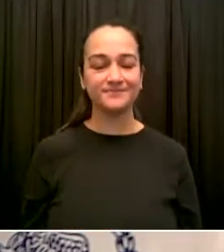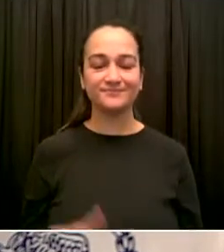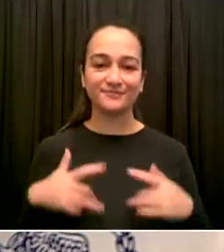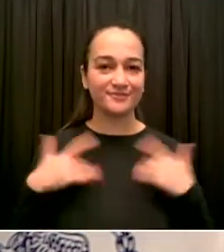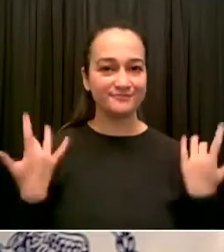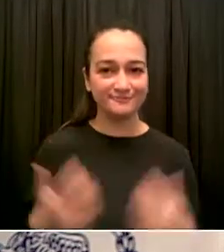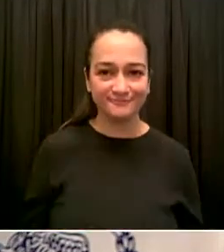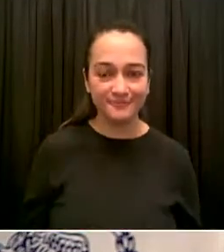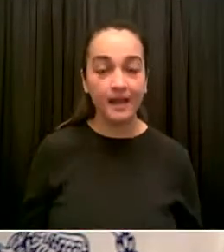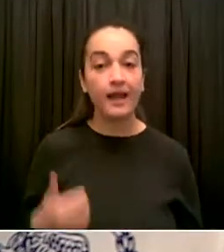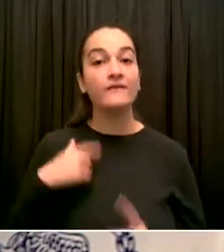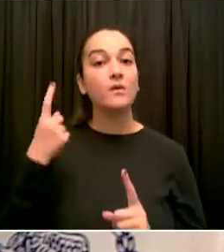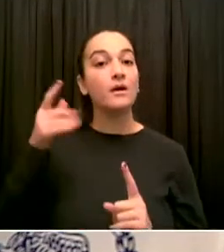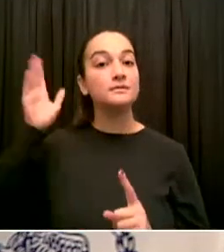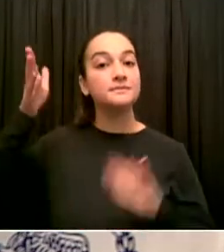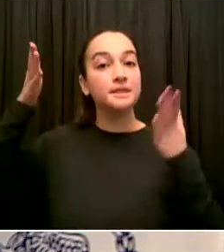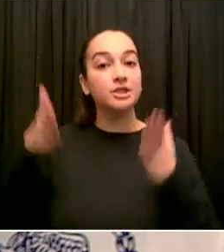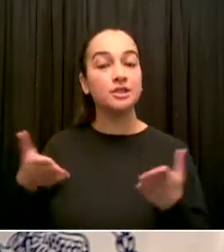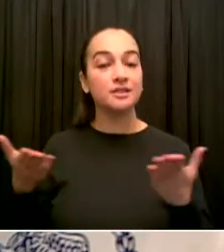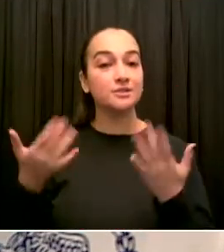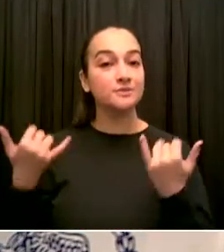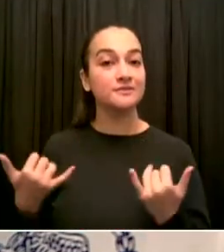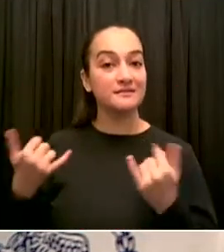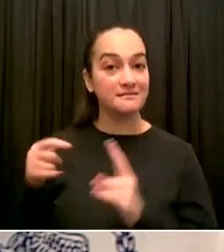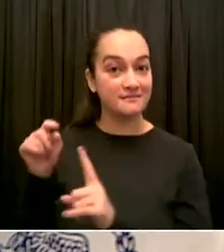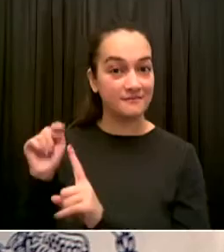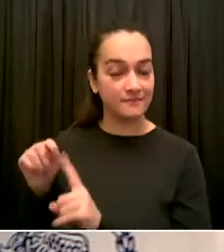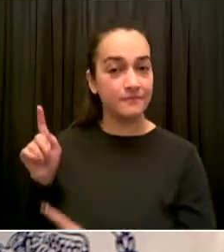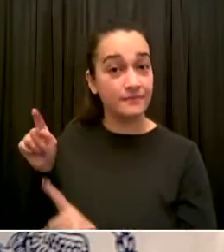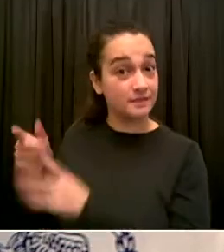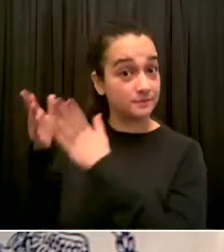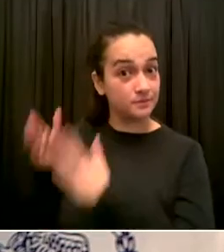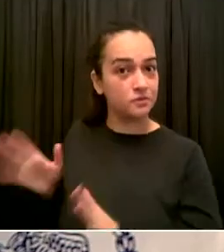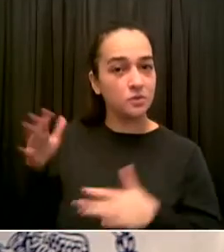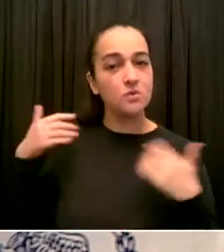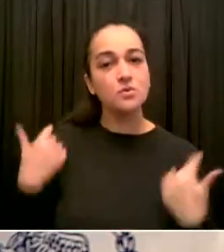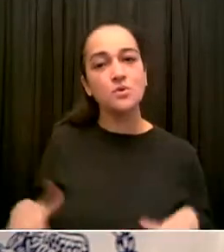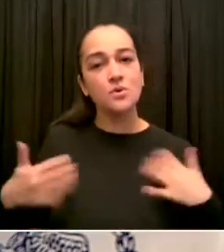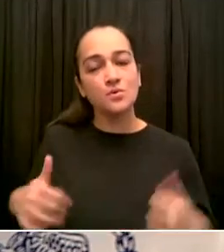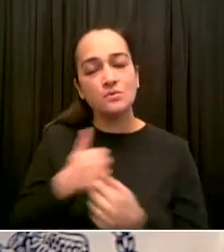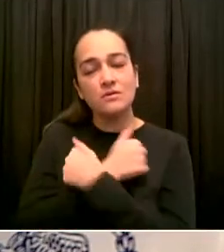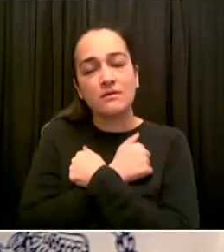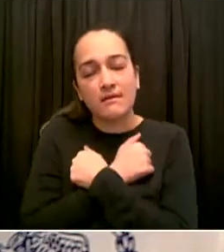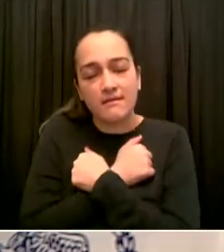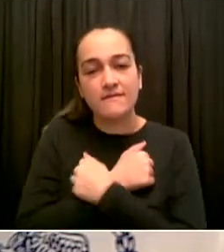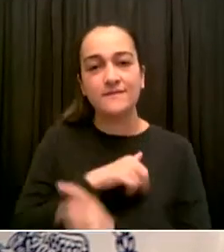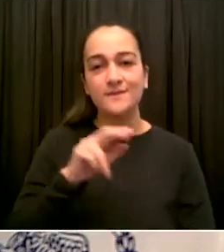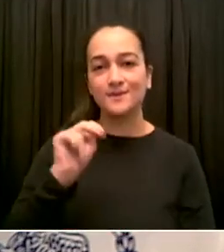AND I WANTED TO HEAR FROM SOMEONE SPECIAL, I KNOW SHE